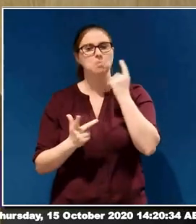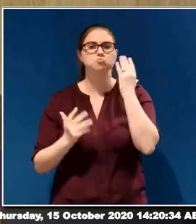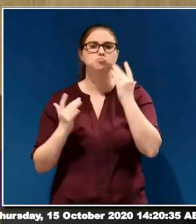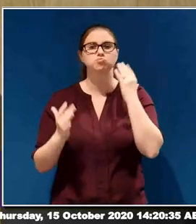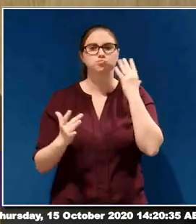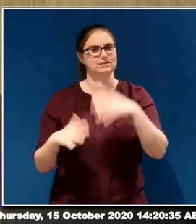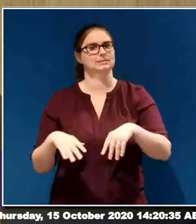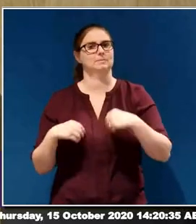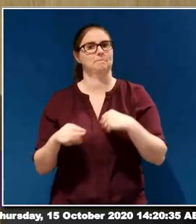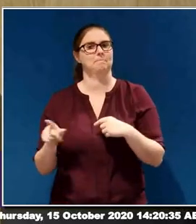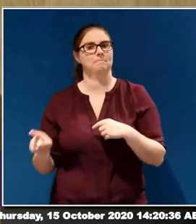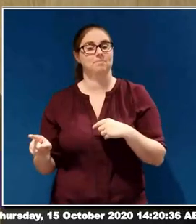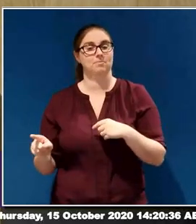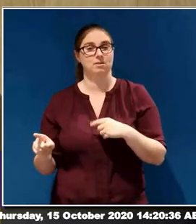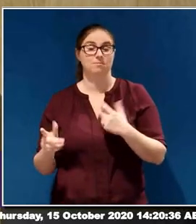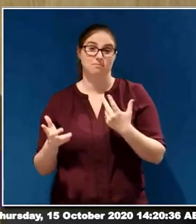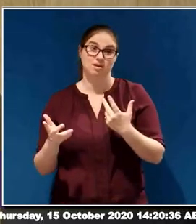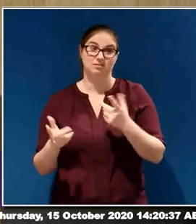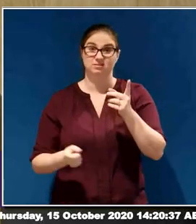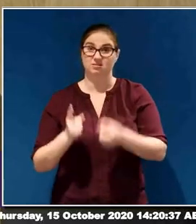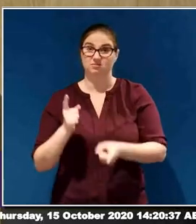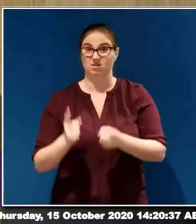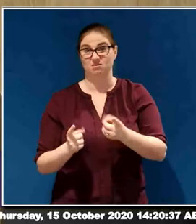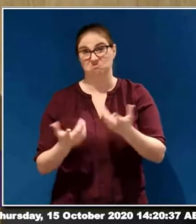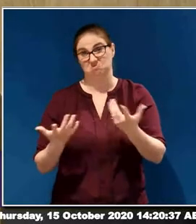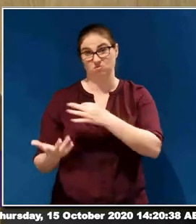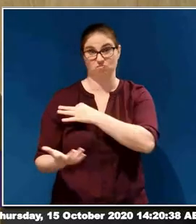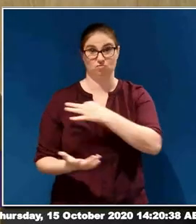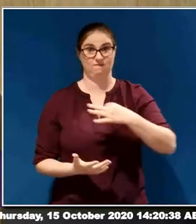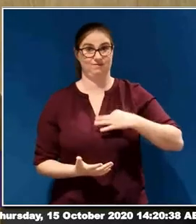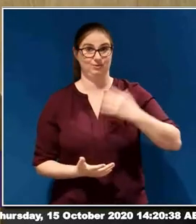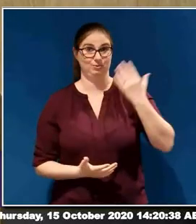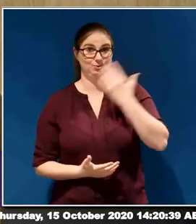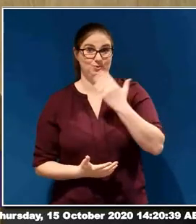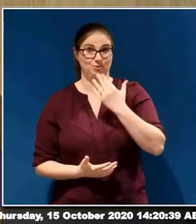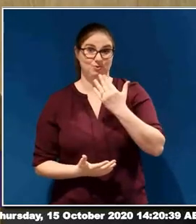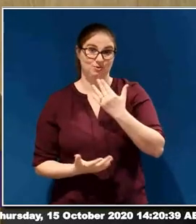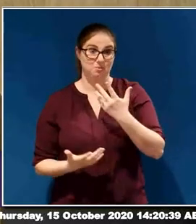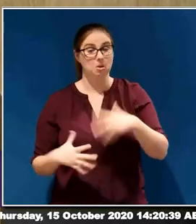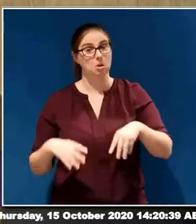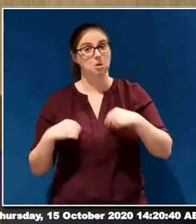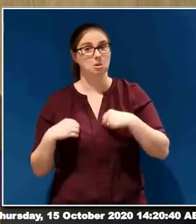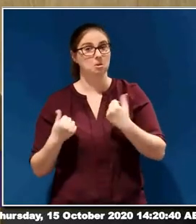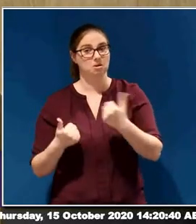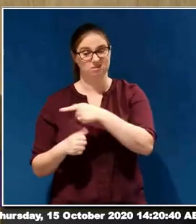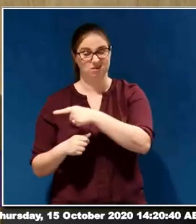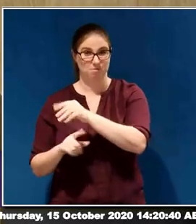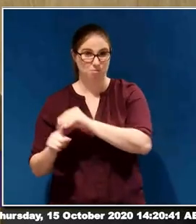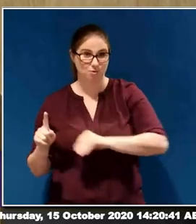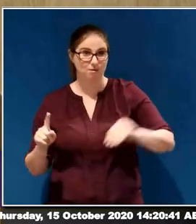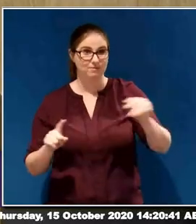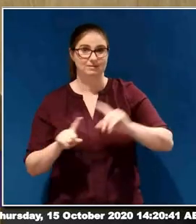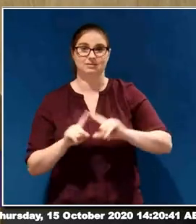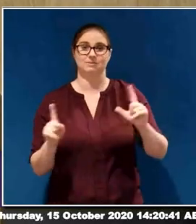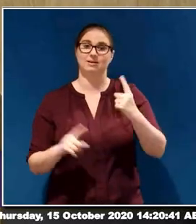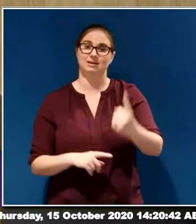into the independent sector, or Catholic sector. Can I take you now to the situation where the principal